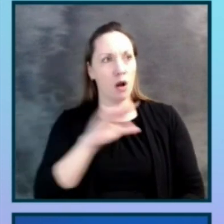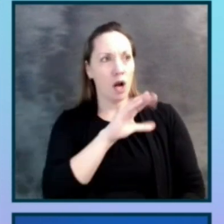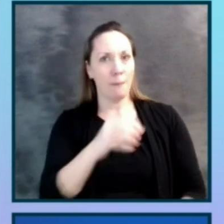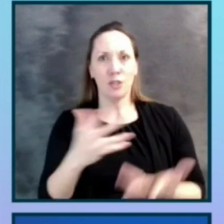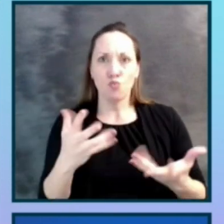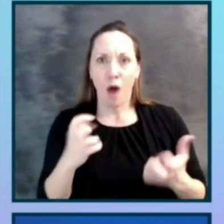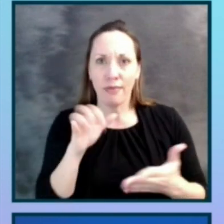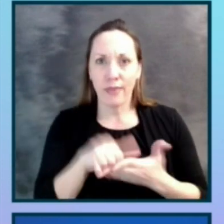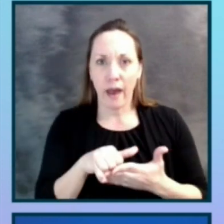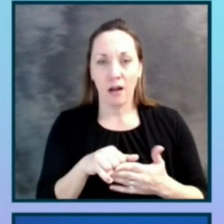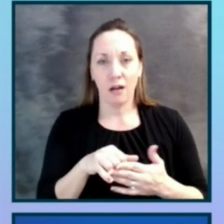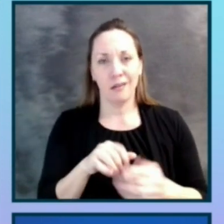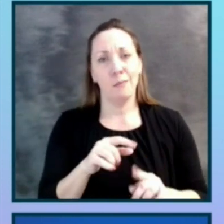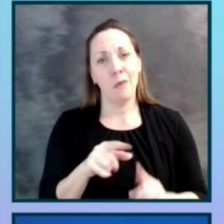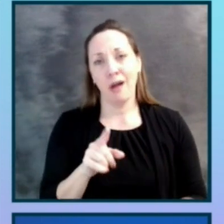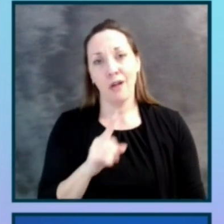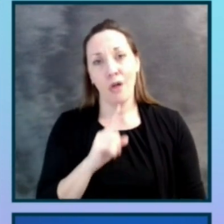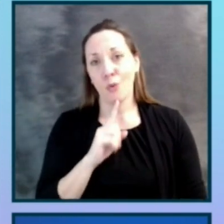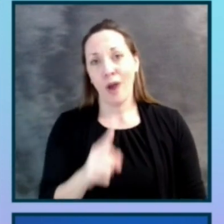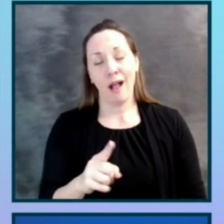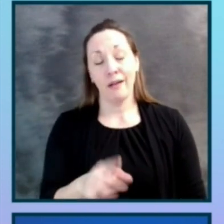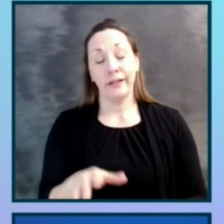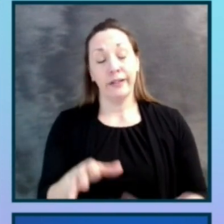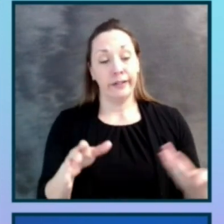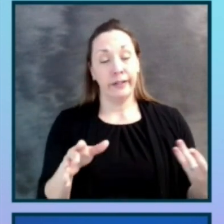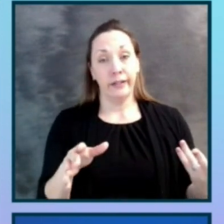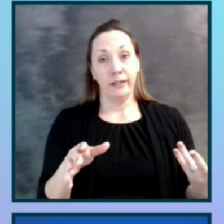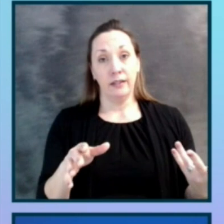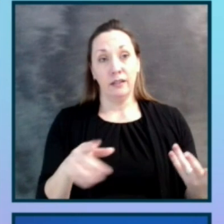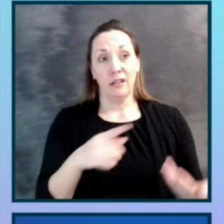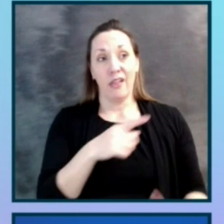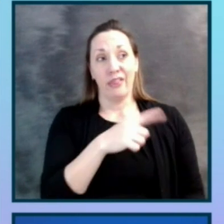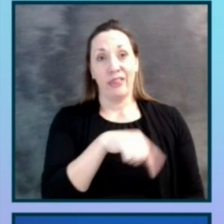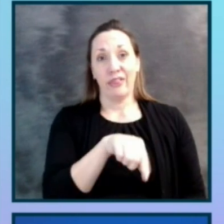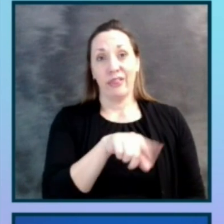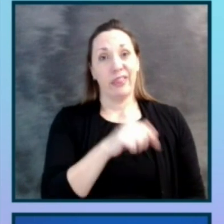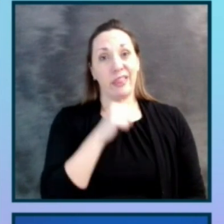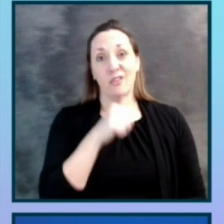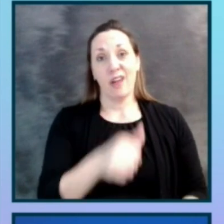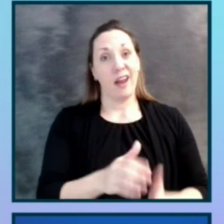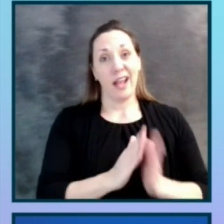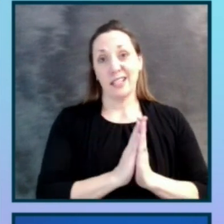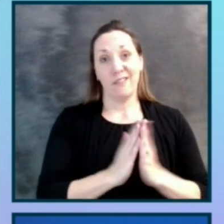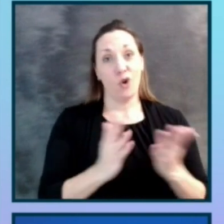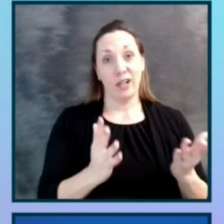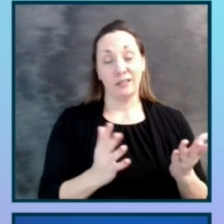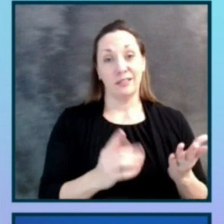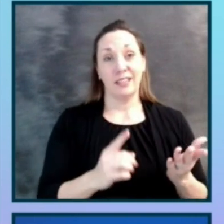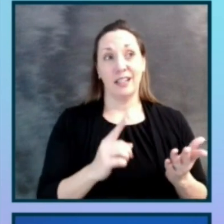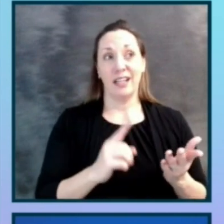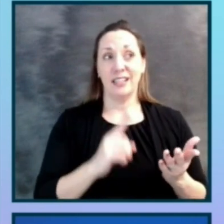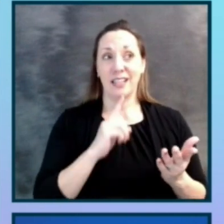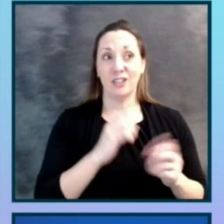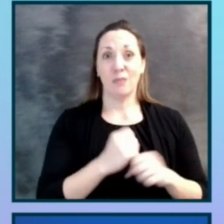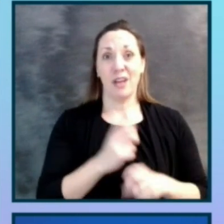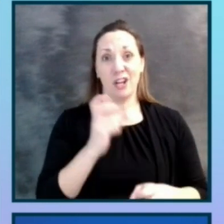But the reality is it didn't, they don't, they're not asking for it. And it's actually making it harder to sell